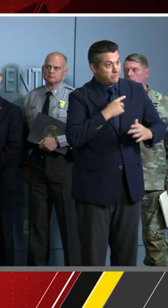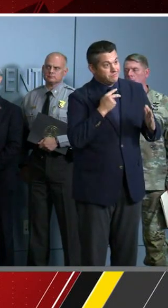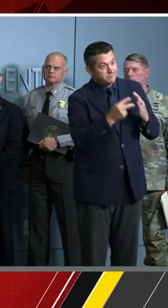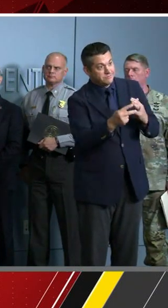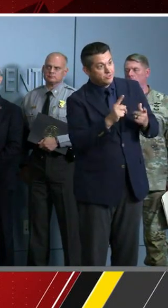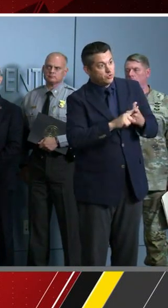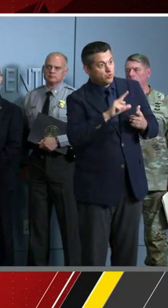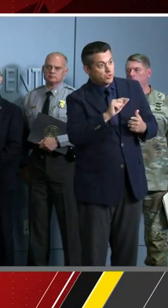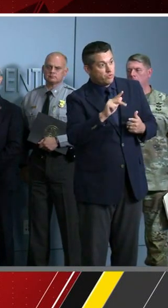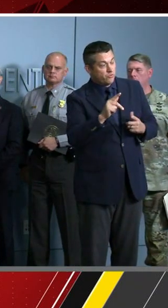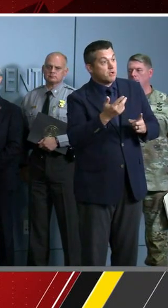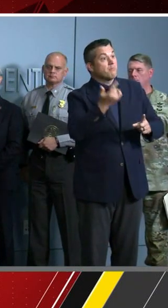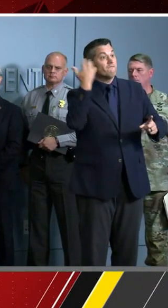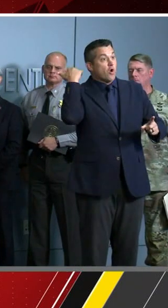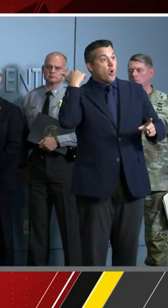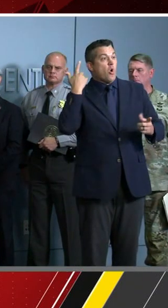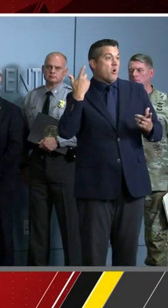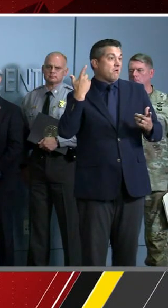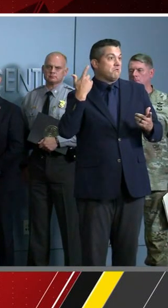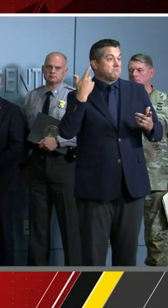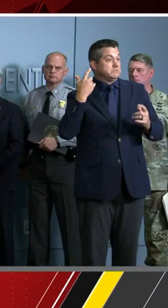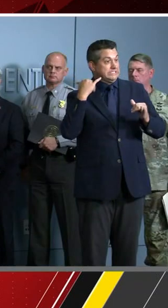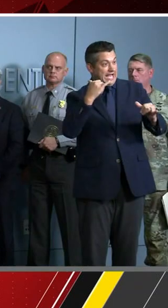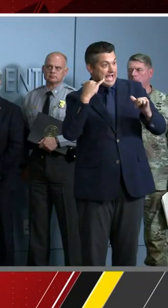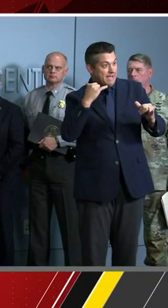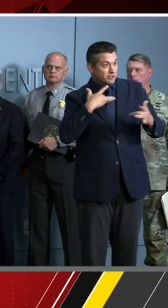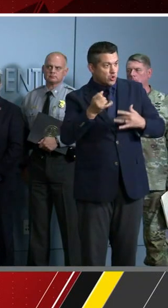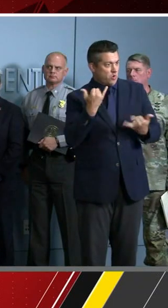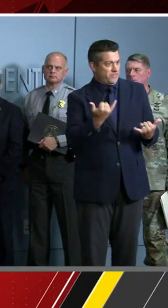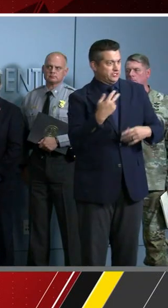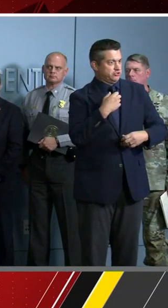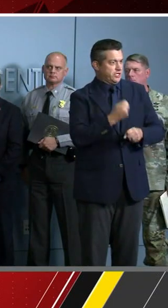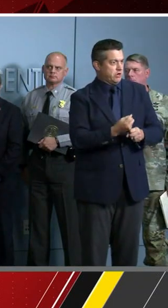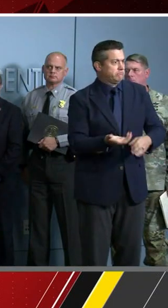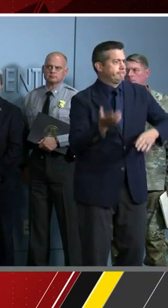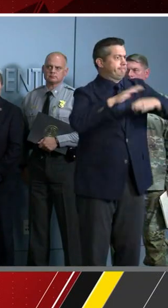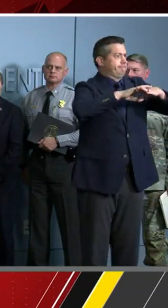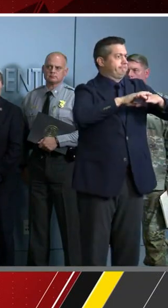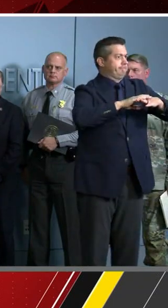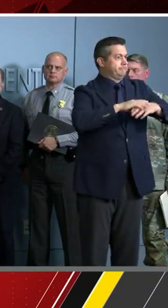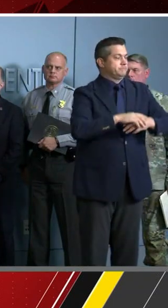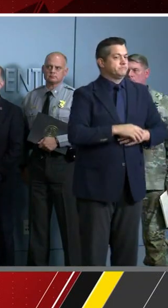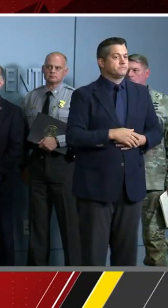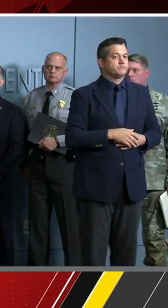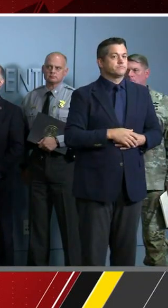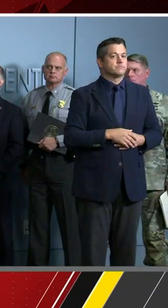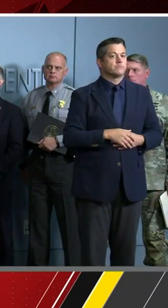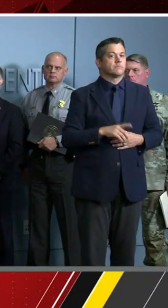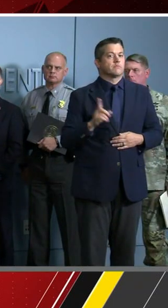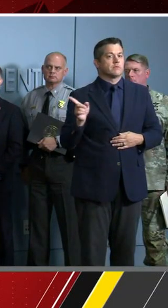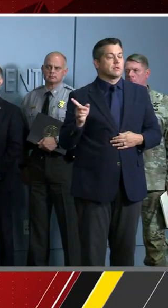2023 than you have been in years past or is it about the same?